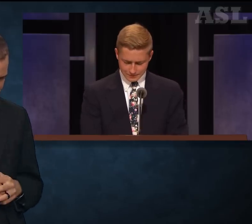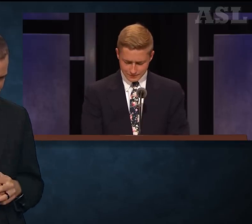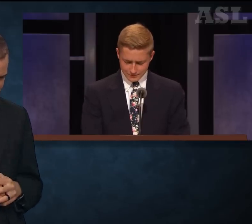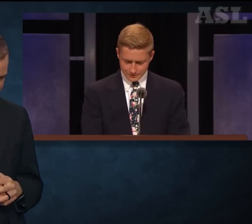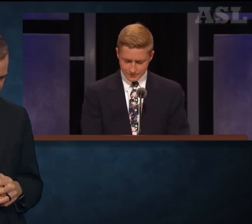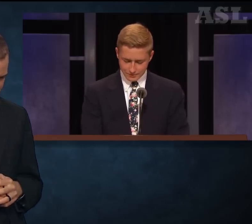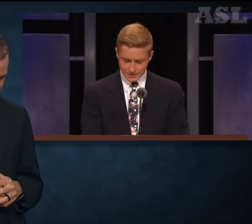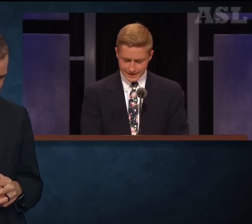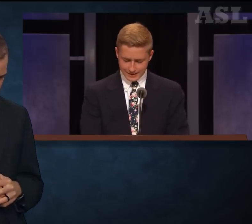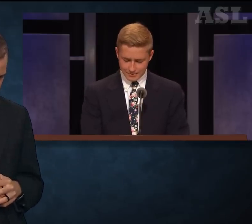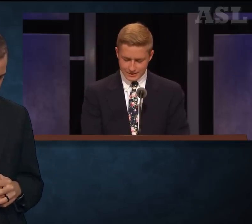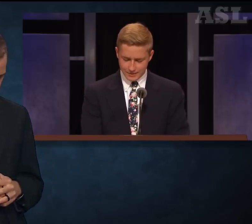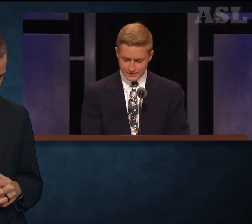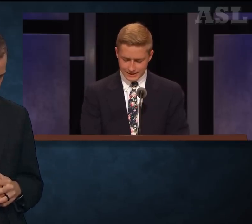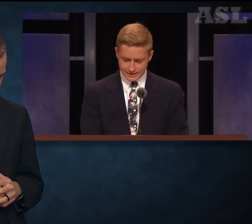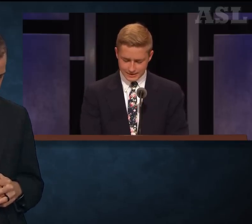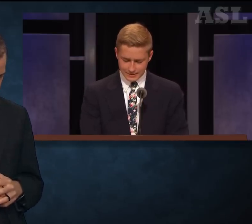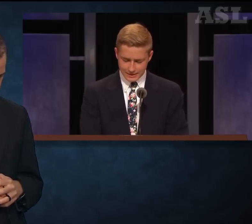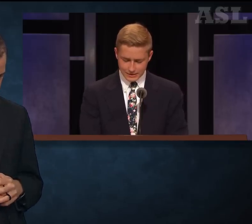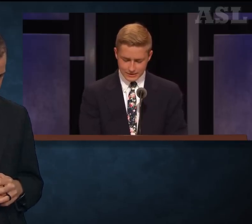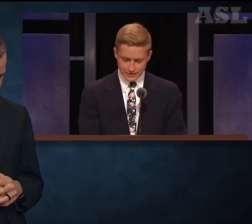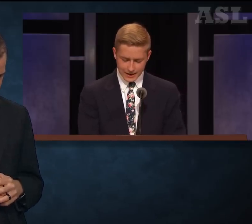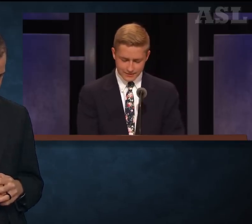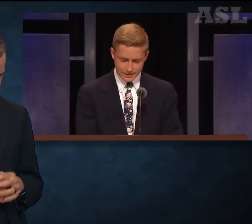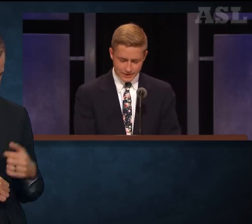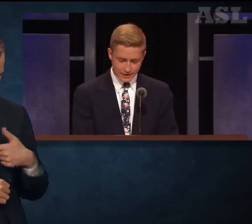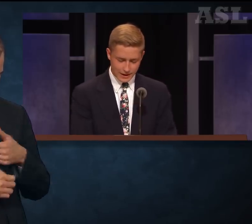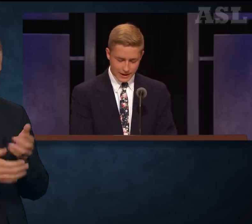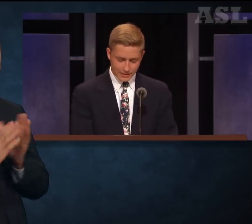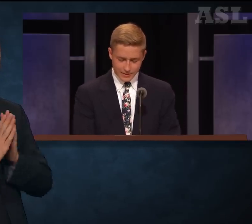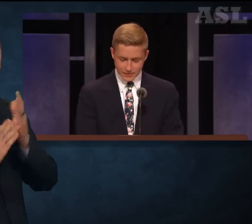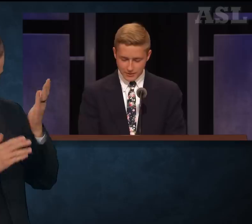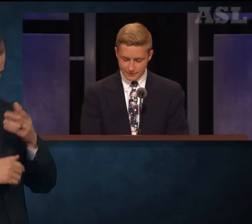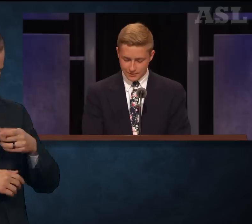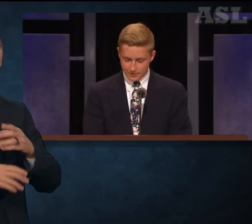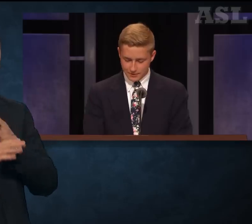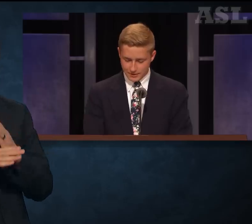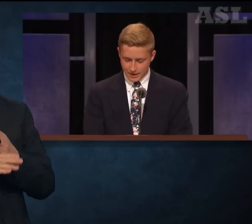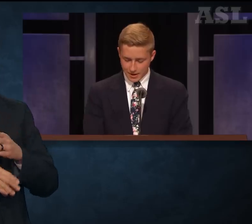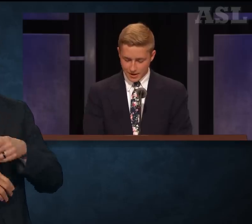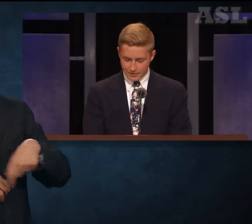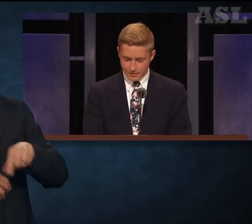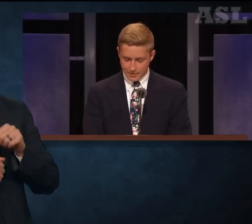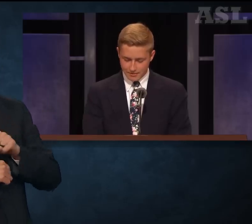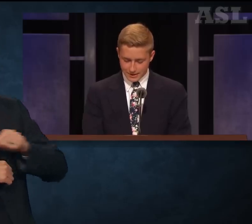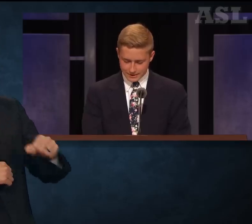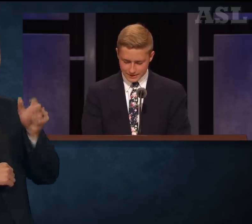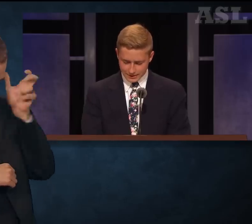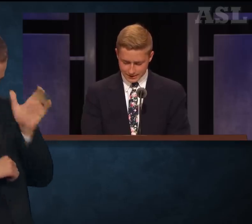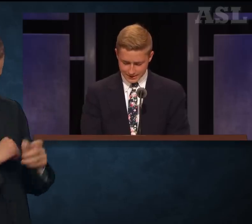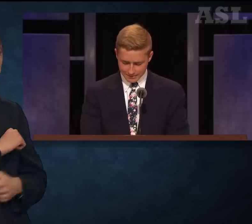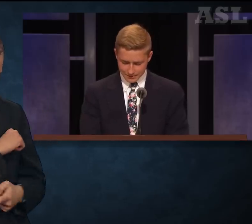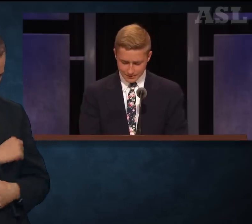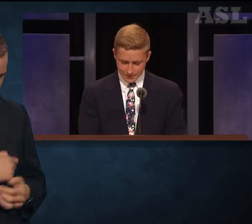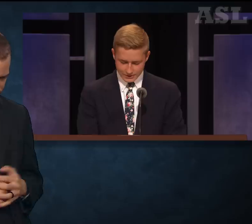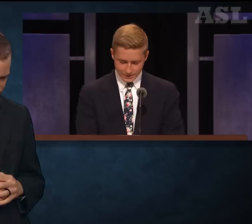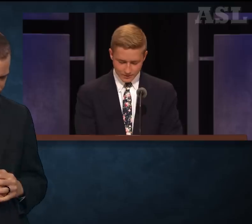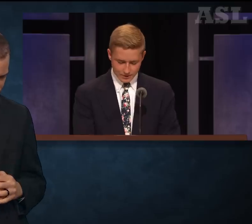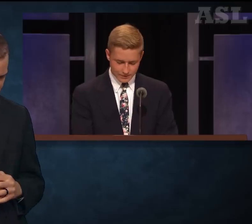THEIR LIVES. AND WE ASK THAT THEY MAY PROTECT THEMSELVES